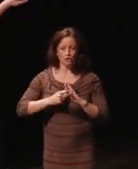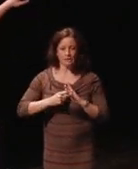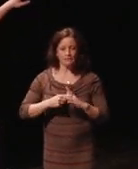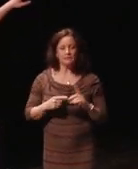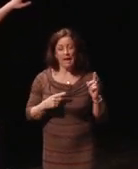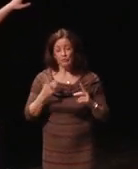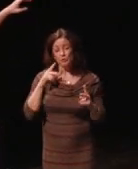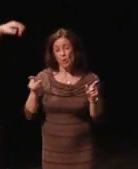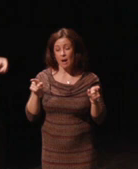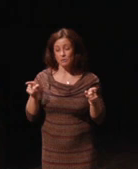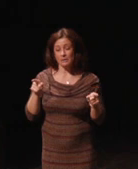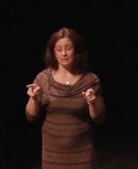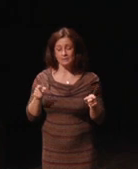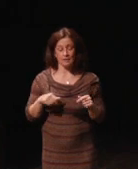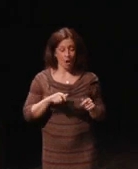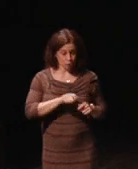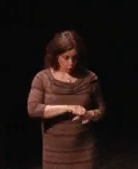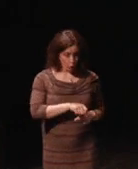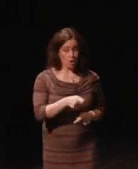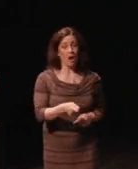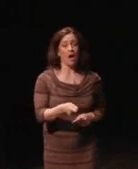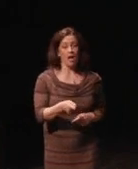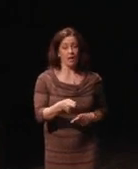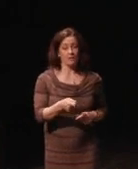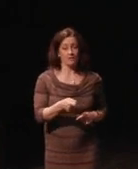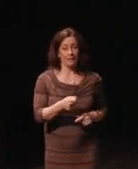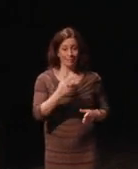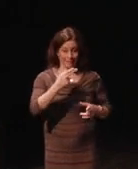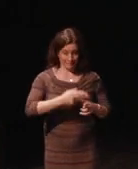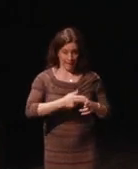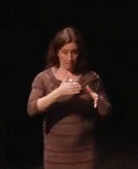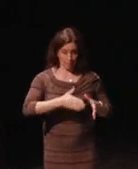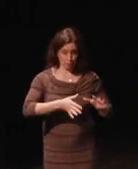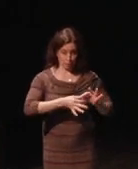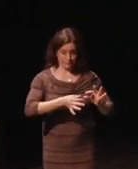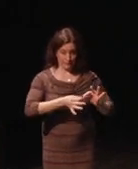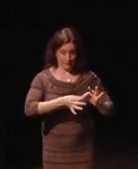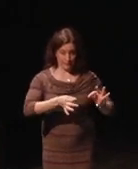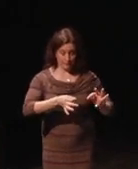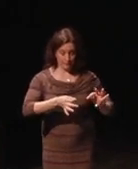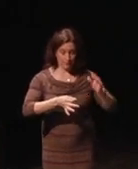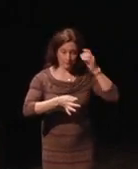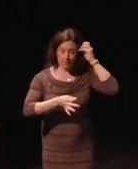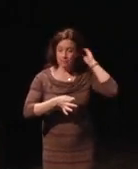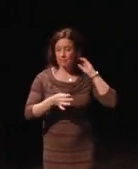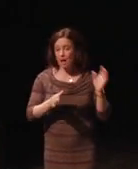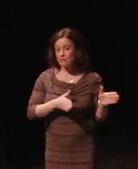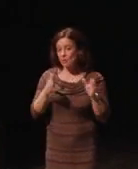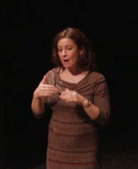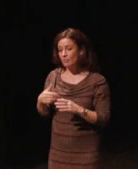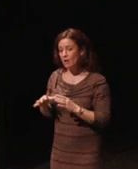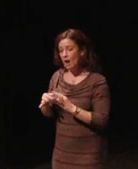You can see you've got the options to turn on the name of the person who's speaking. You've also got the option to turn